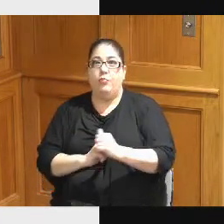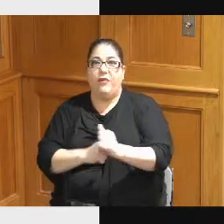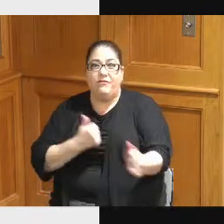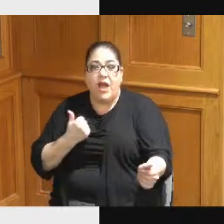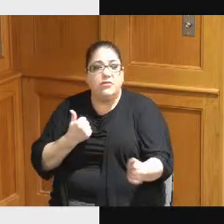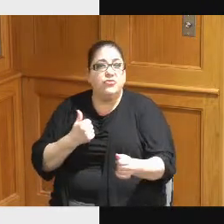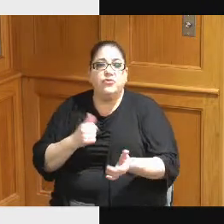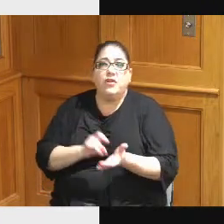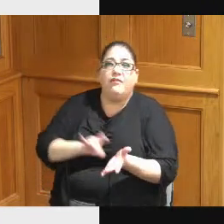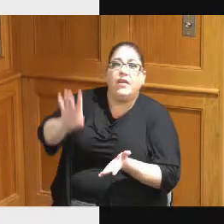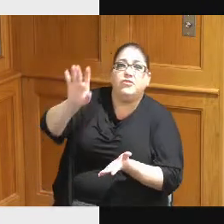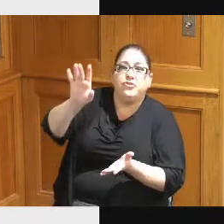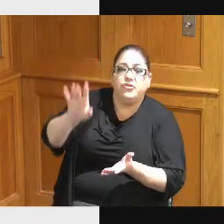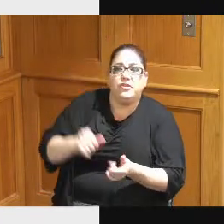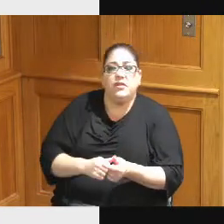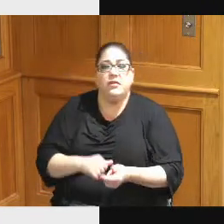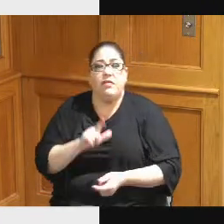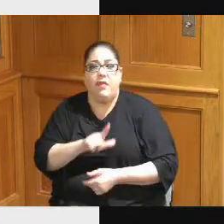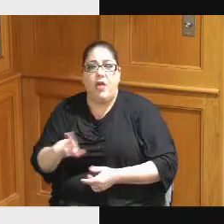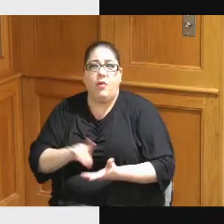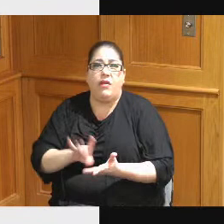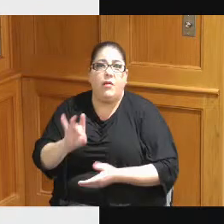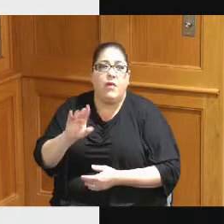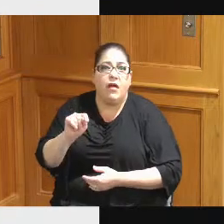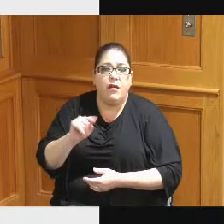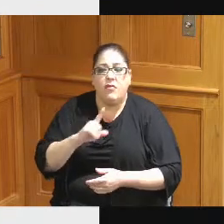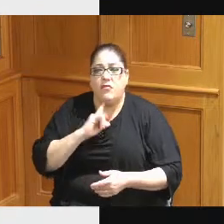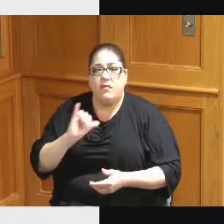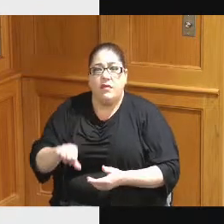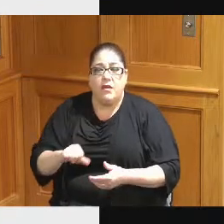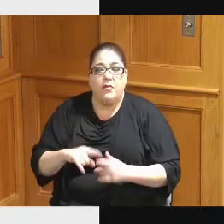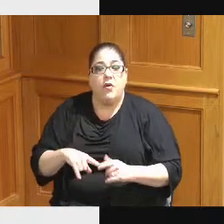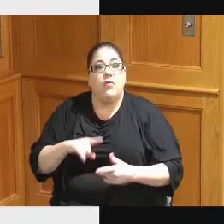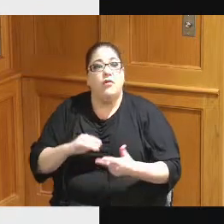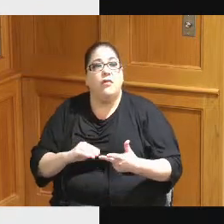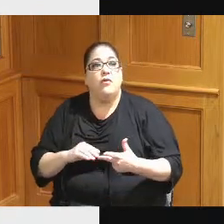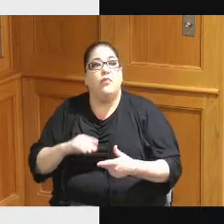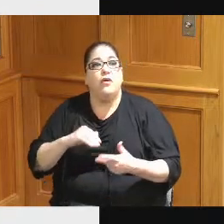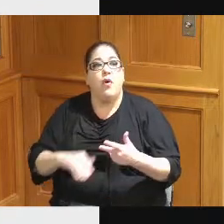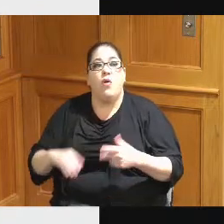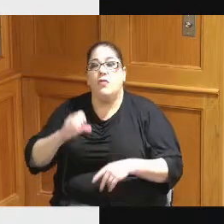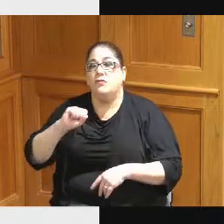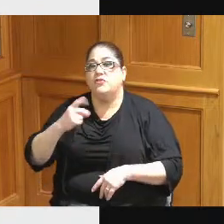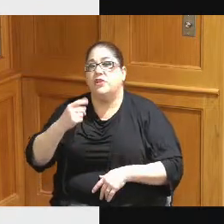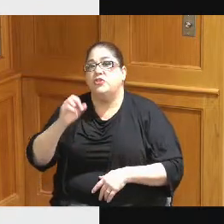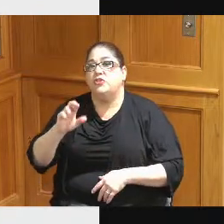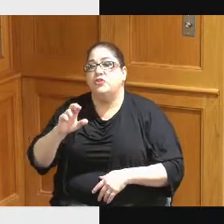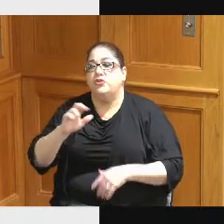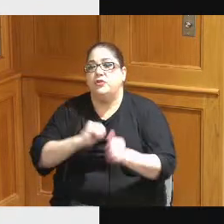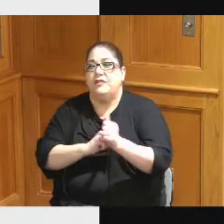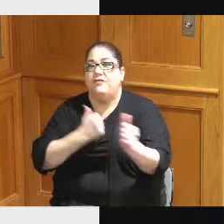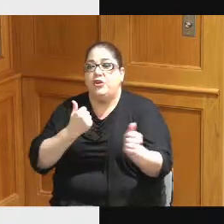prevention work we also oversee what's called shelter diversion which is for people who have